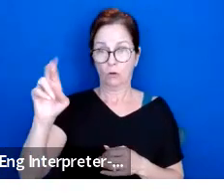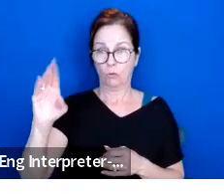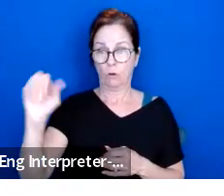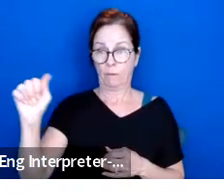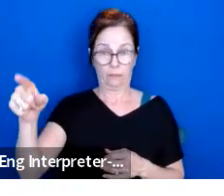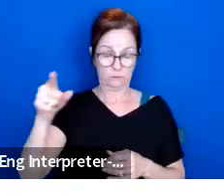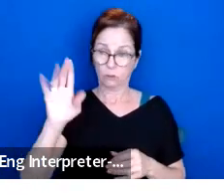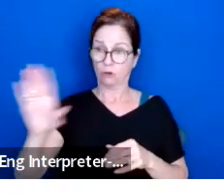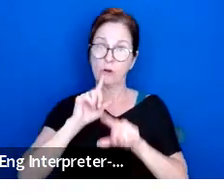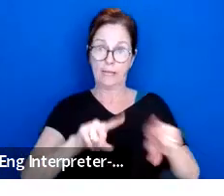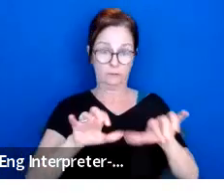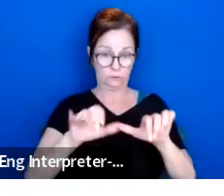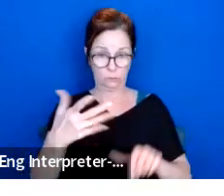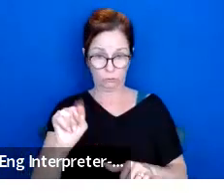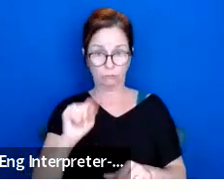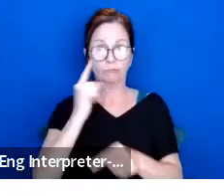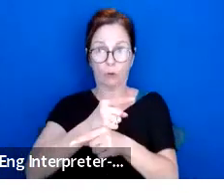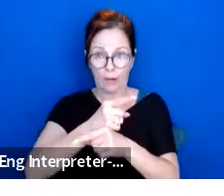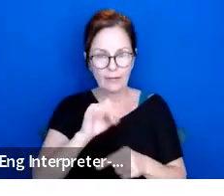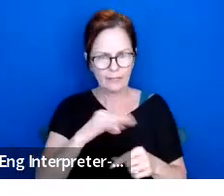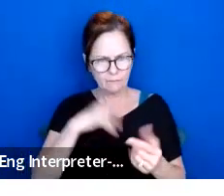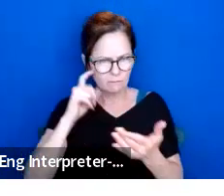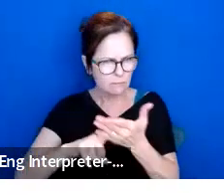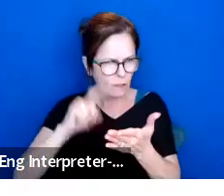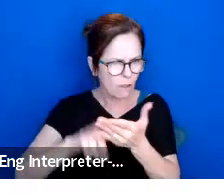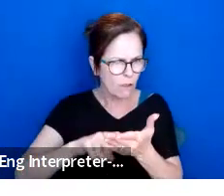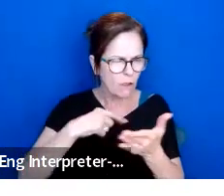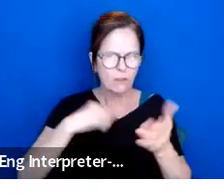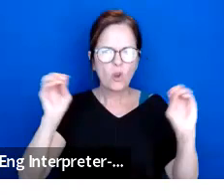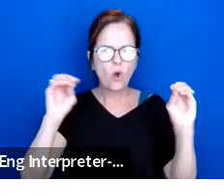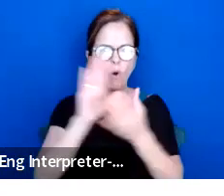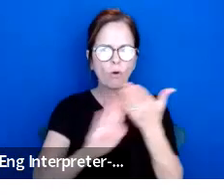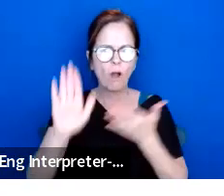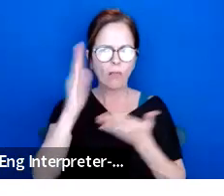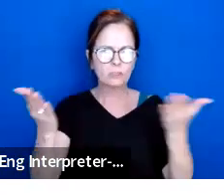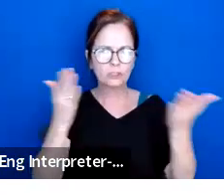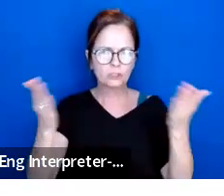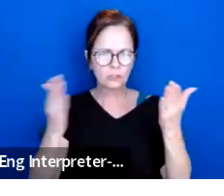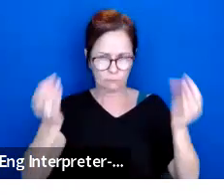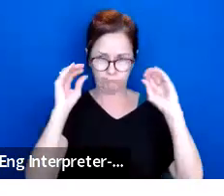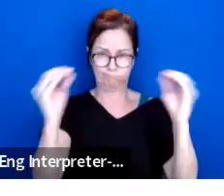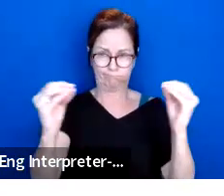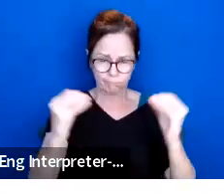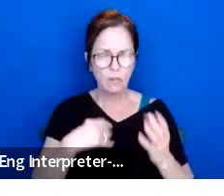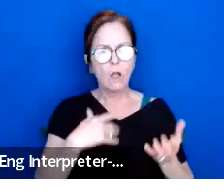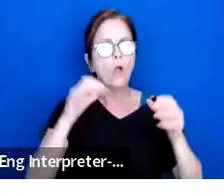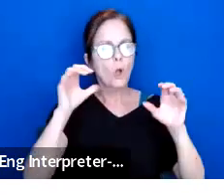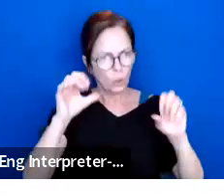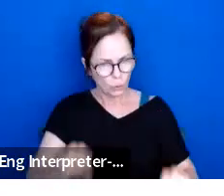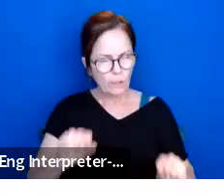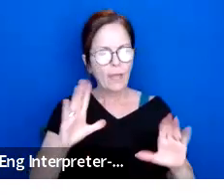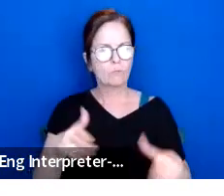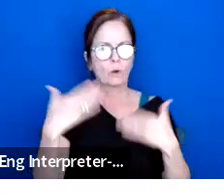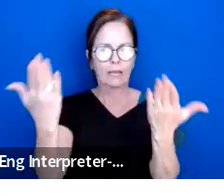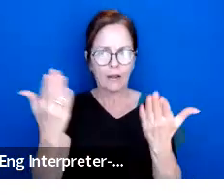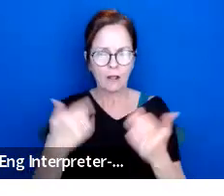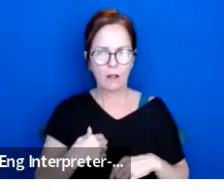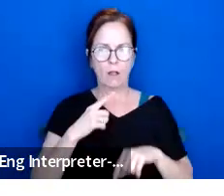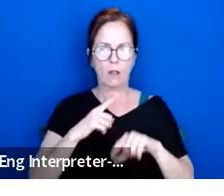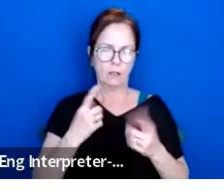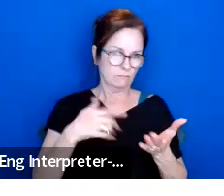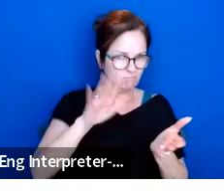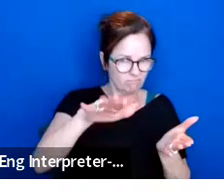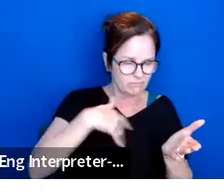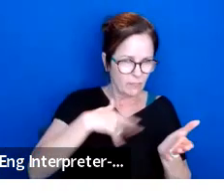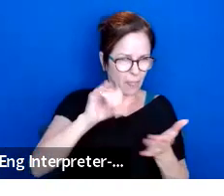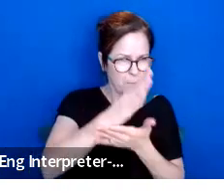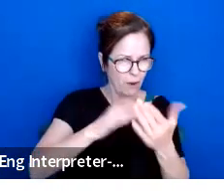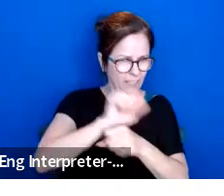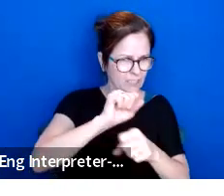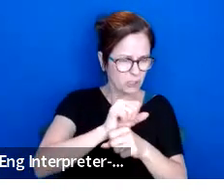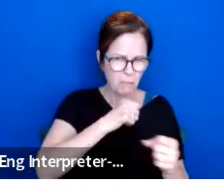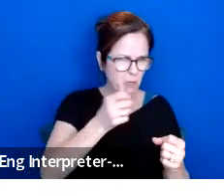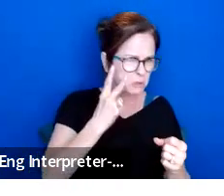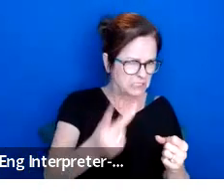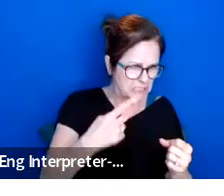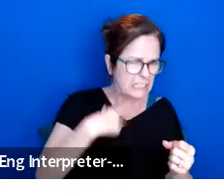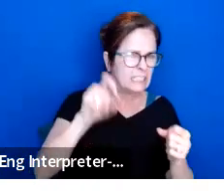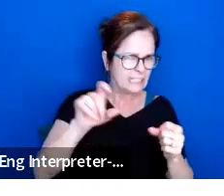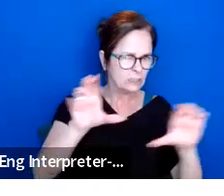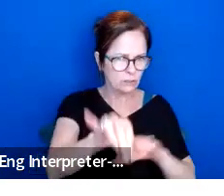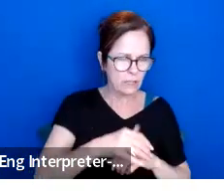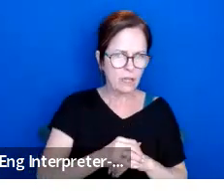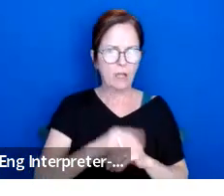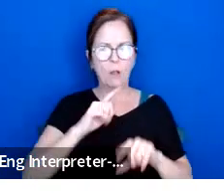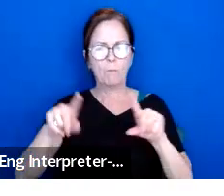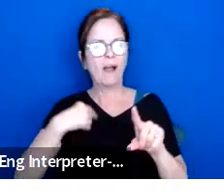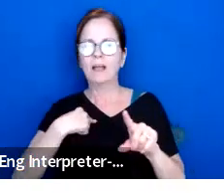You could if there's evidence that folks aren't doing any college service at all that, yes, it could be brought up that that part of your job is not happening and needs to happen, but no specific examples of what they'd like you to go do.